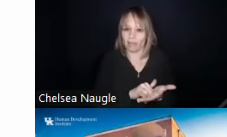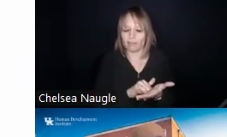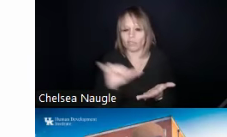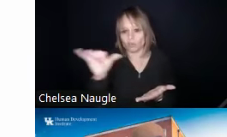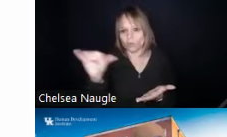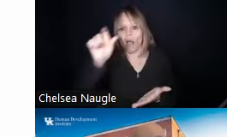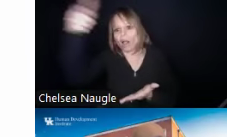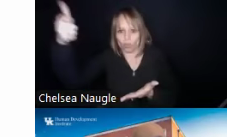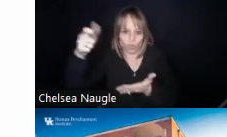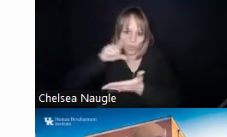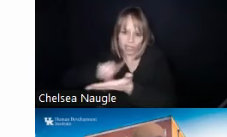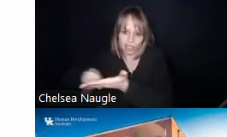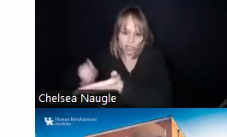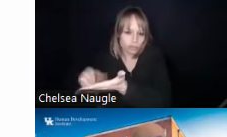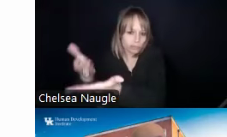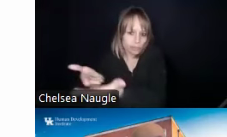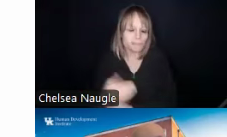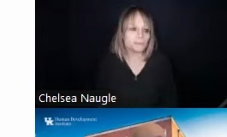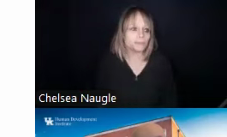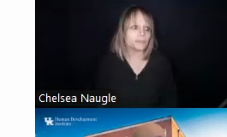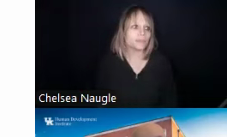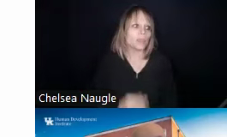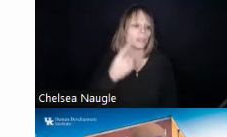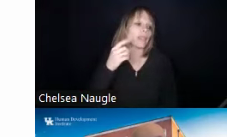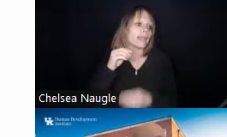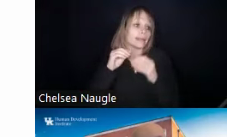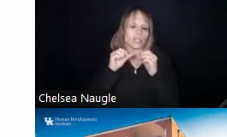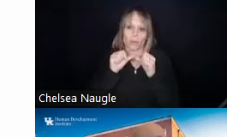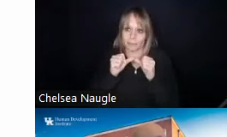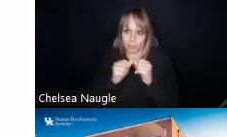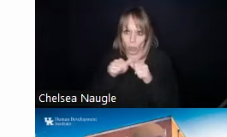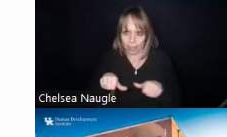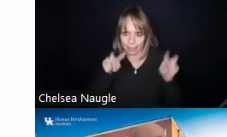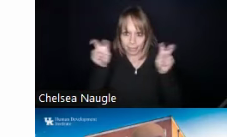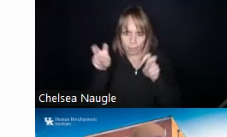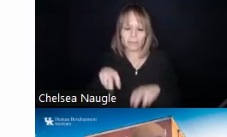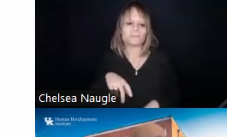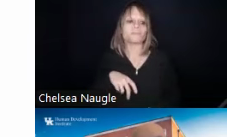Uh continuing on the psychophysiological stuff um we see that uh let's see